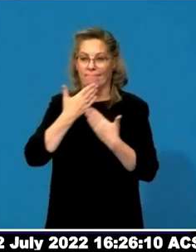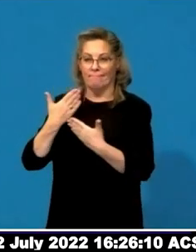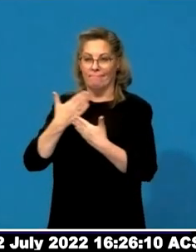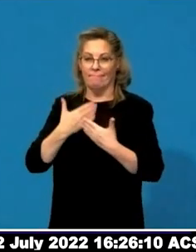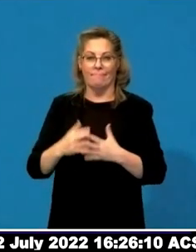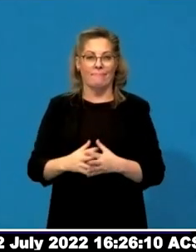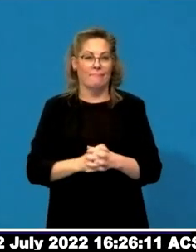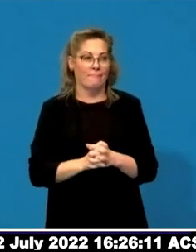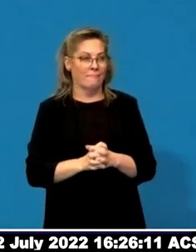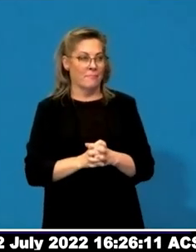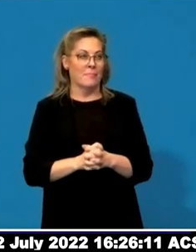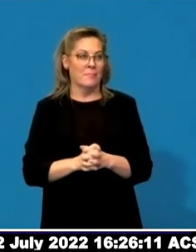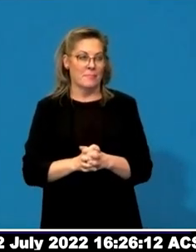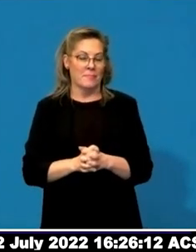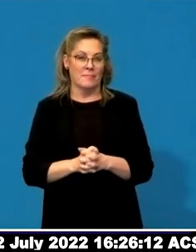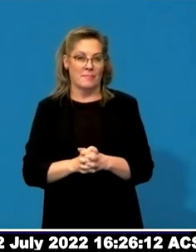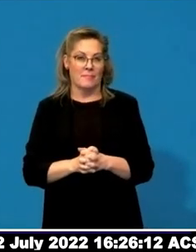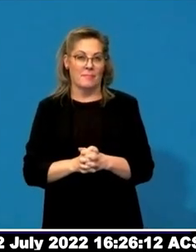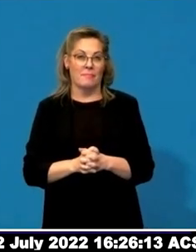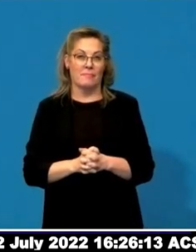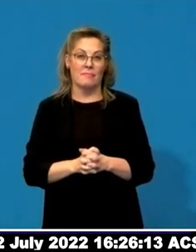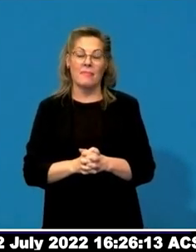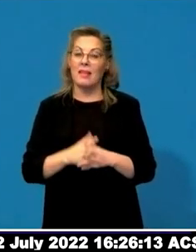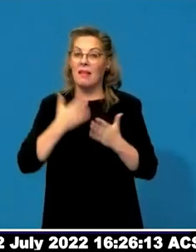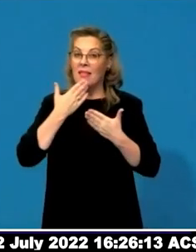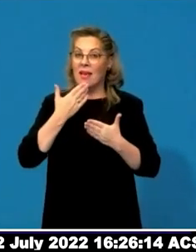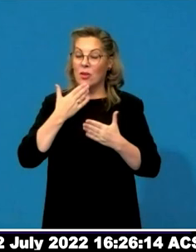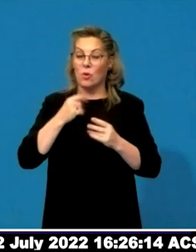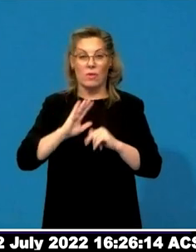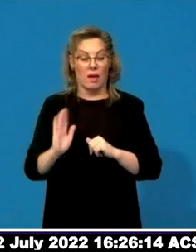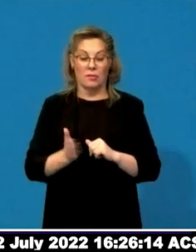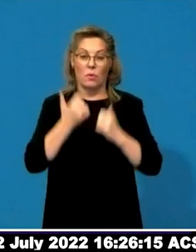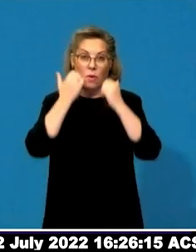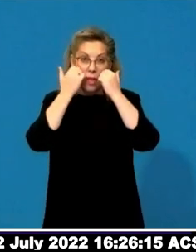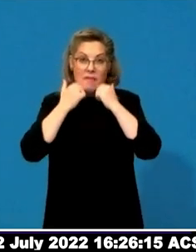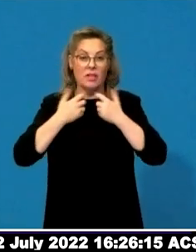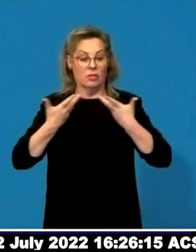Ms Tarrago. Thank you, Commissioners. That concludes the evidence for today. Thank you.